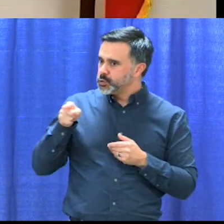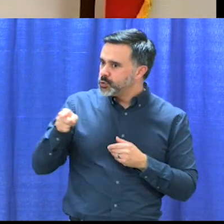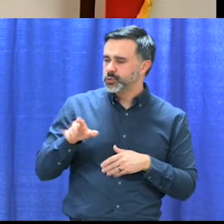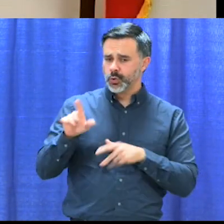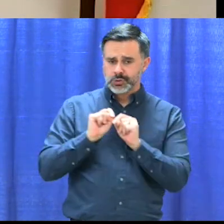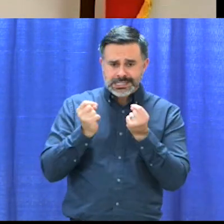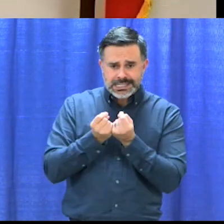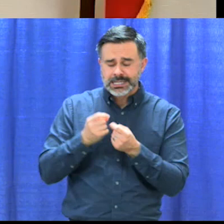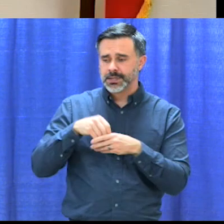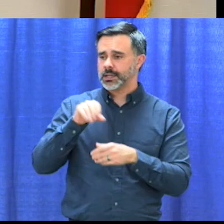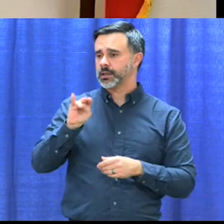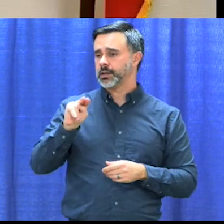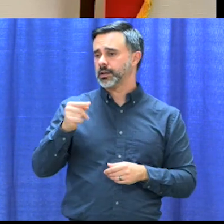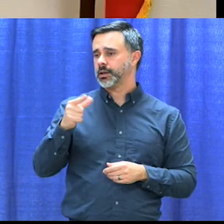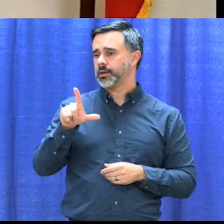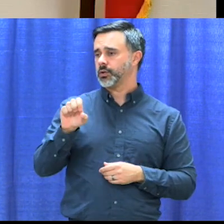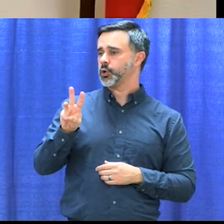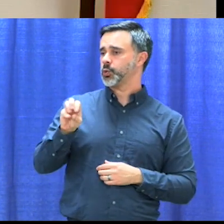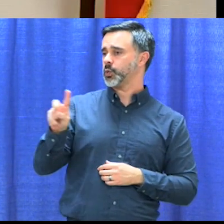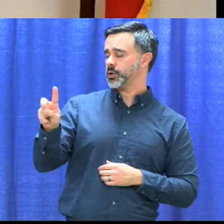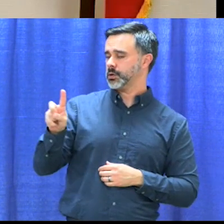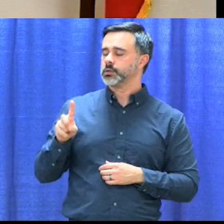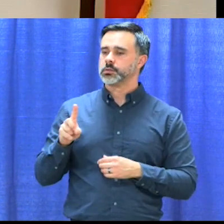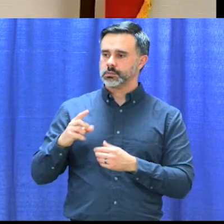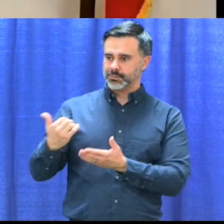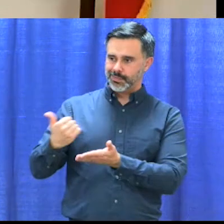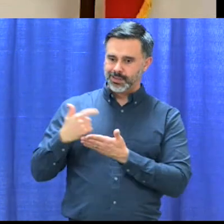to work closely with this task force on how we can support your students and families